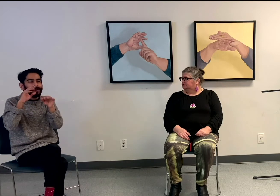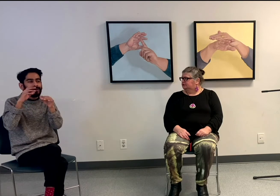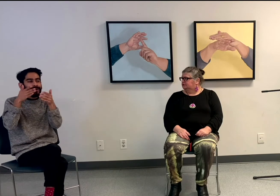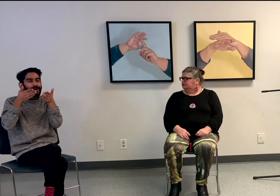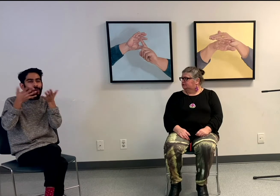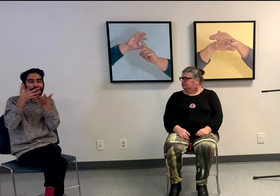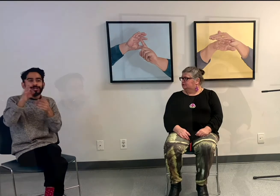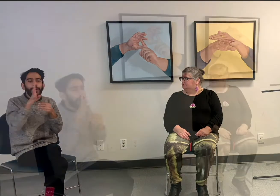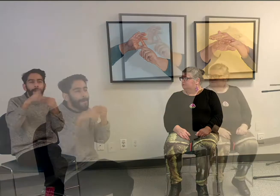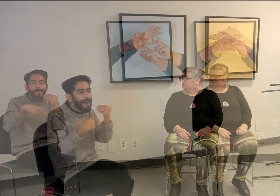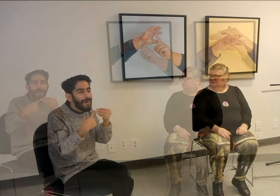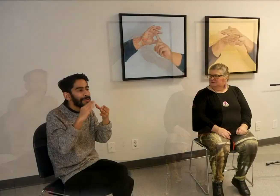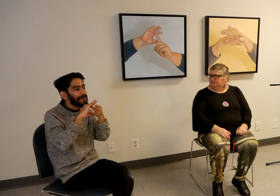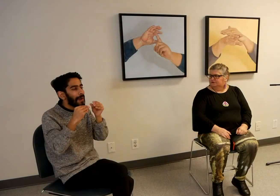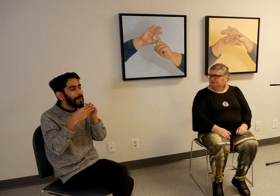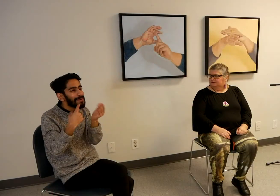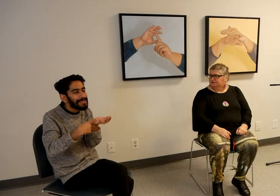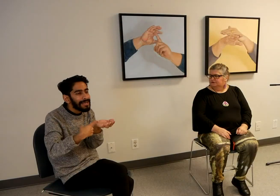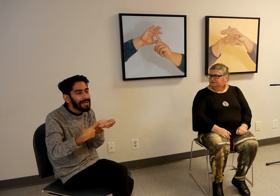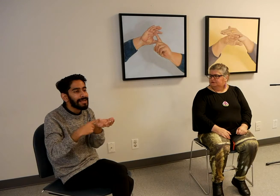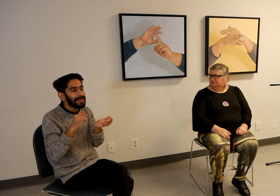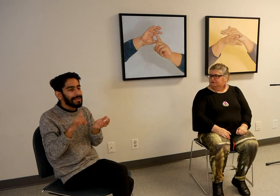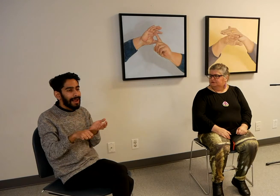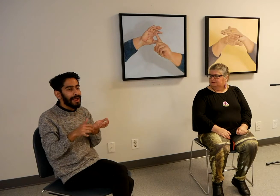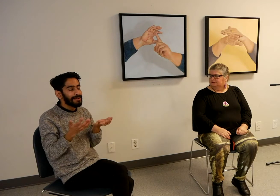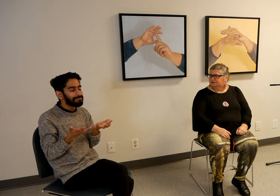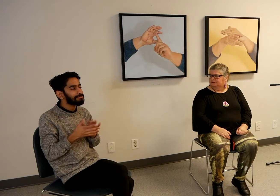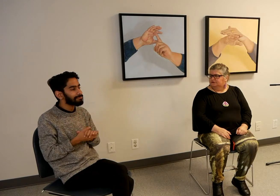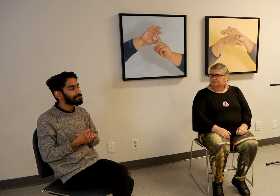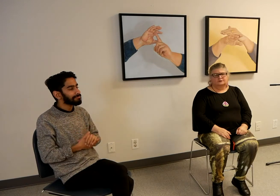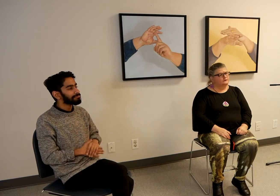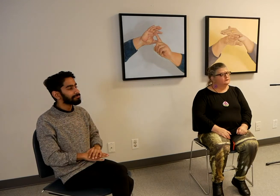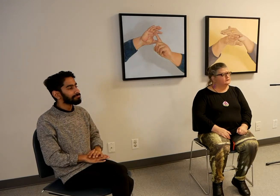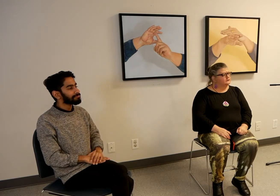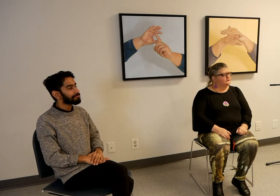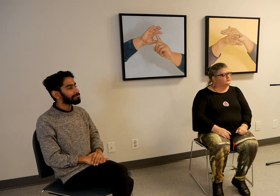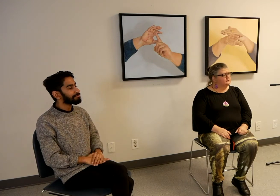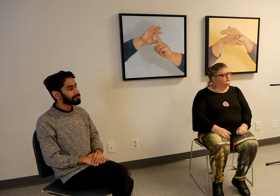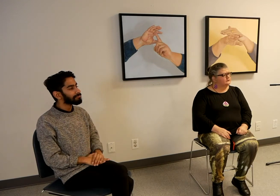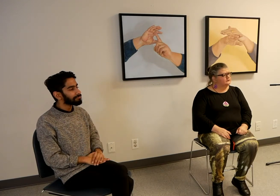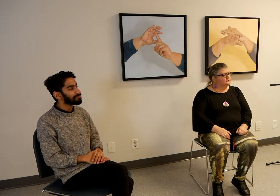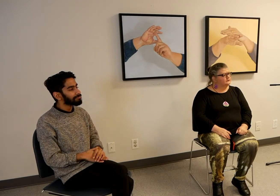experience, you know, going to a movie theater and not having captions available. there trying to figure out what the story is and trying to figure out what people are saying.